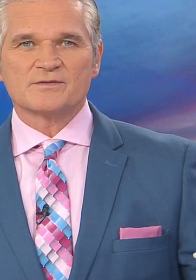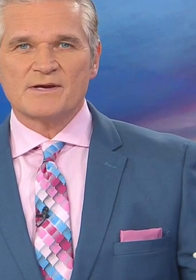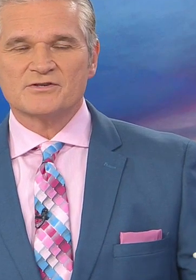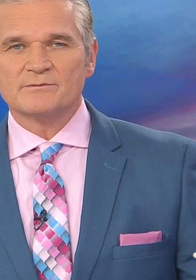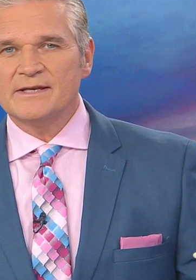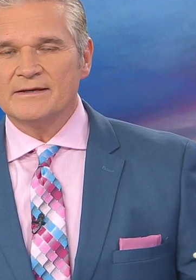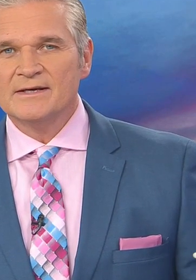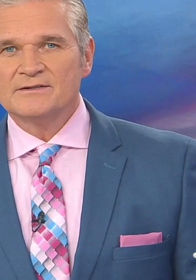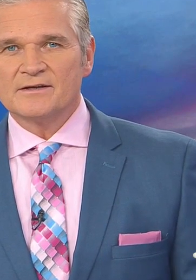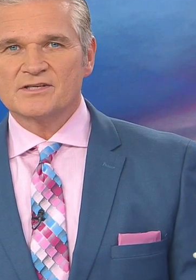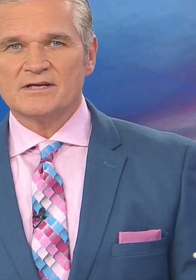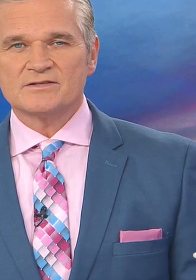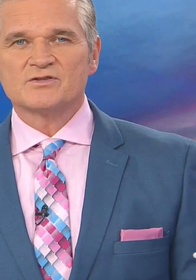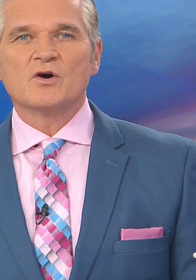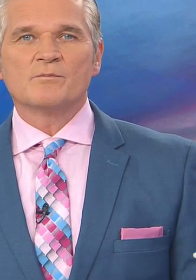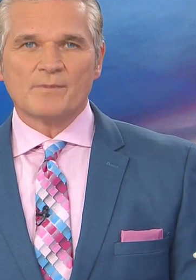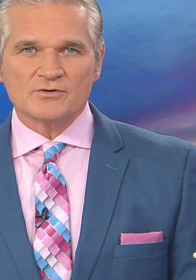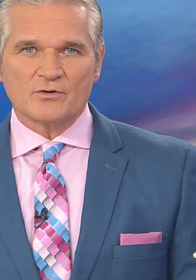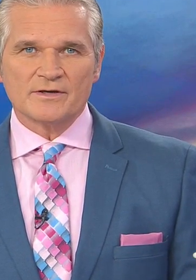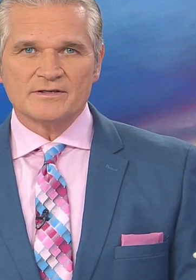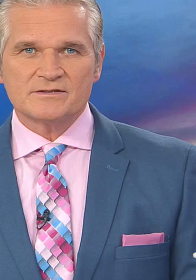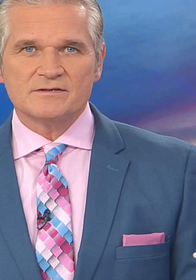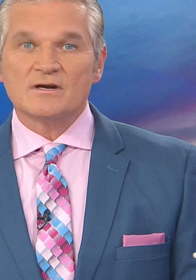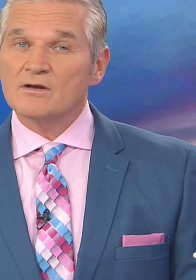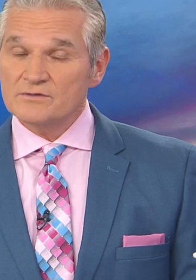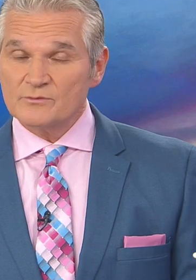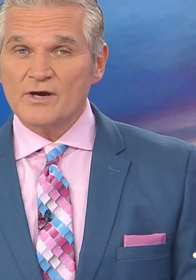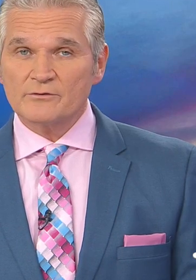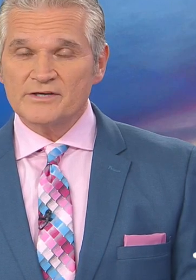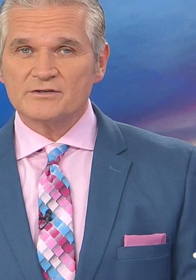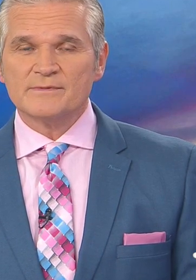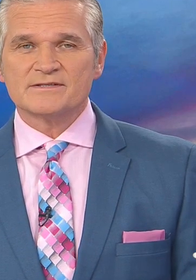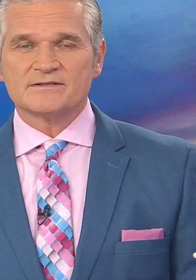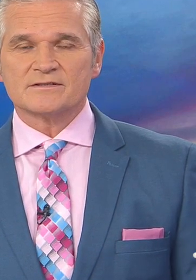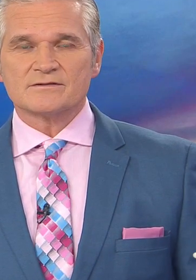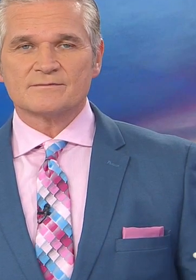TOMORROW NIGHT, THE RAPID CITY COUNCIL WILL HOLD A SPECIAL MEETING TO DISCUSS IT'S OWN PROPOSED ORDINANCE TO CLOSE SOME